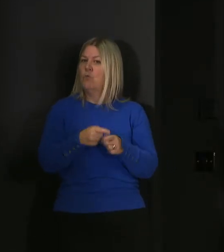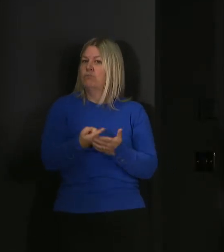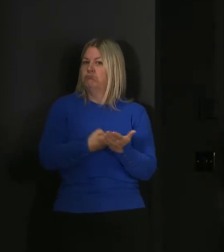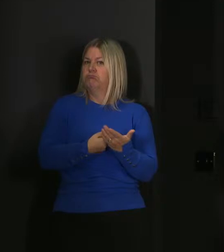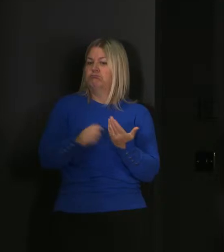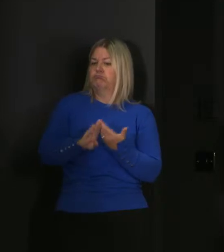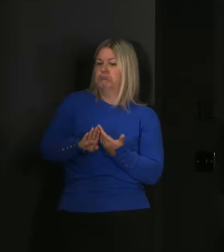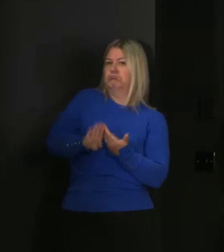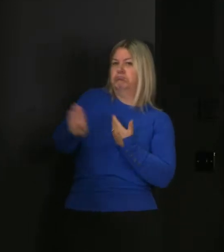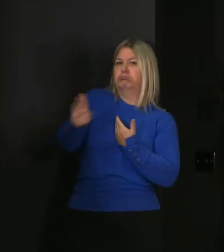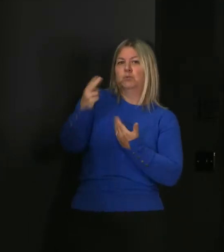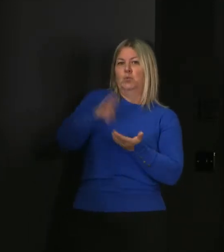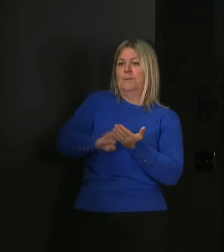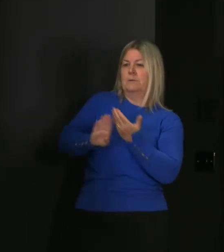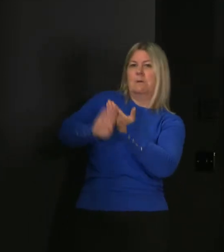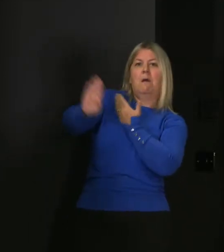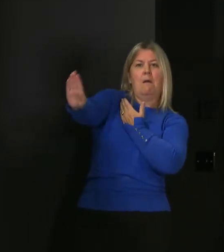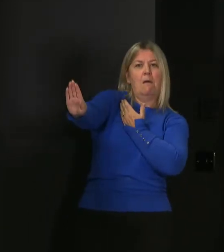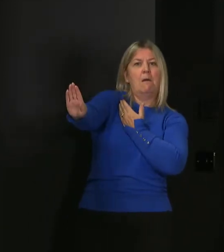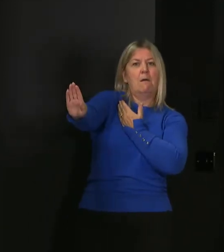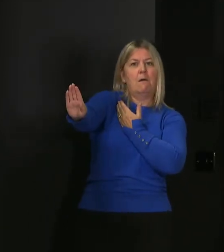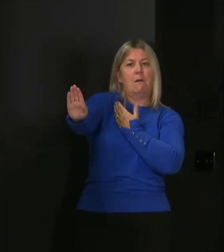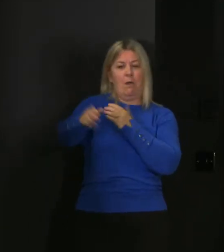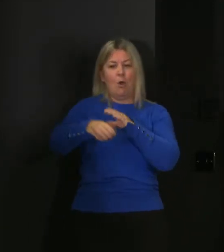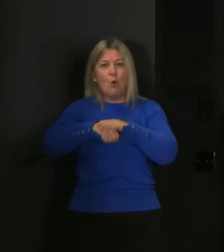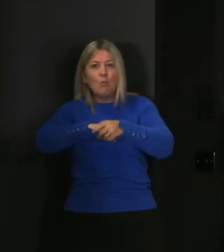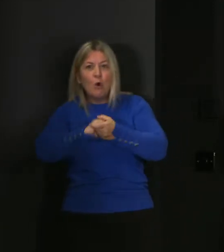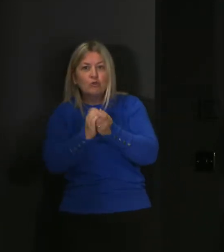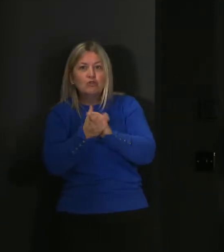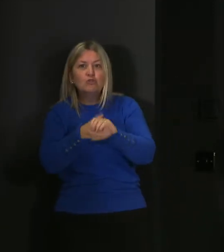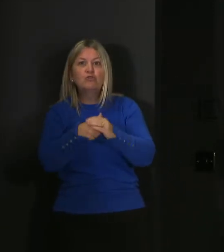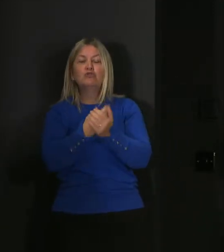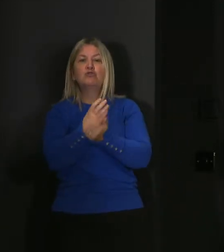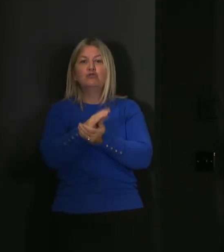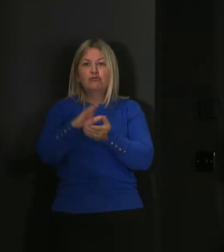possible from other people, Making sure you're washing your hands and using sanitiser